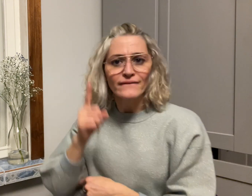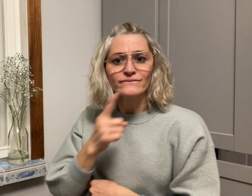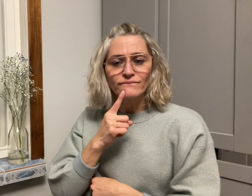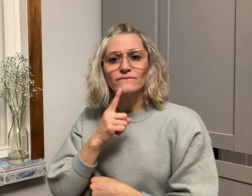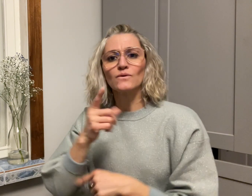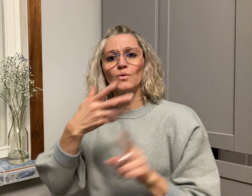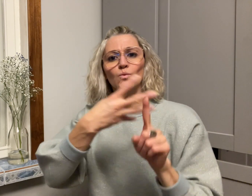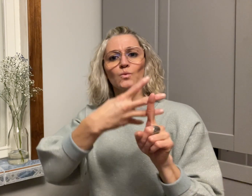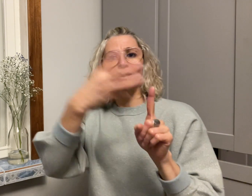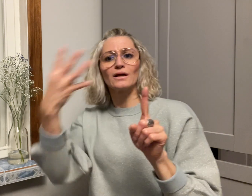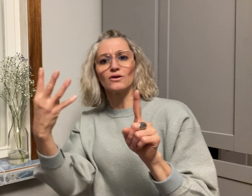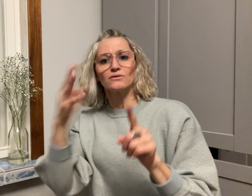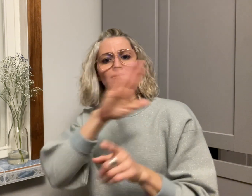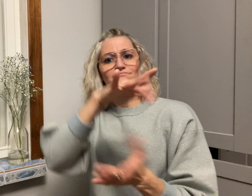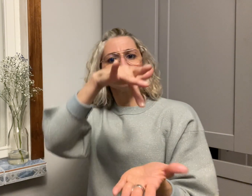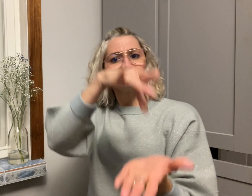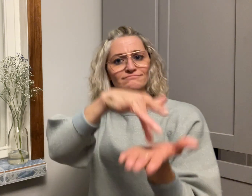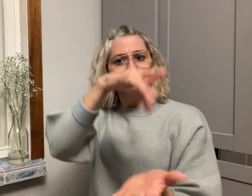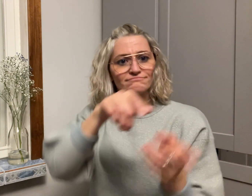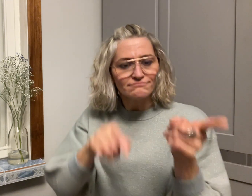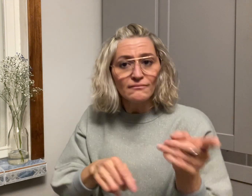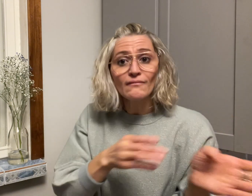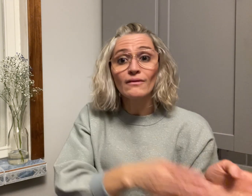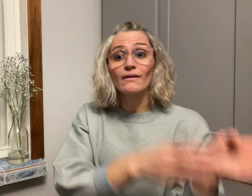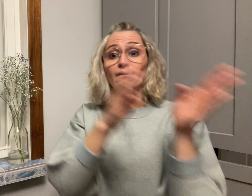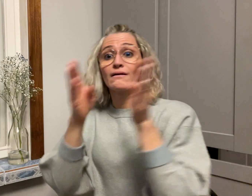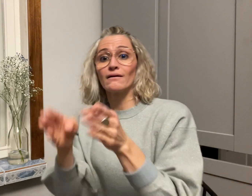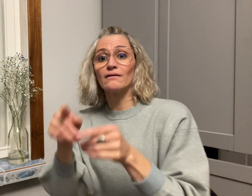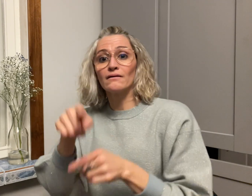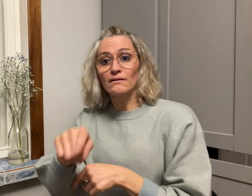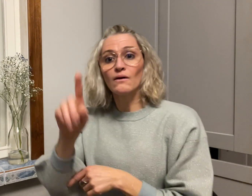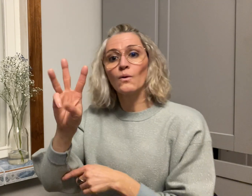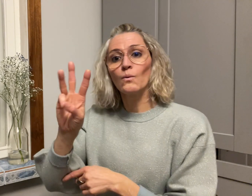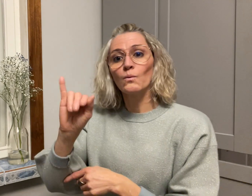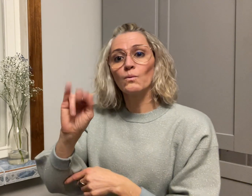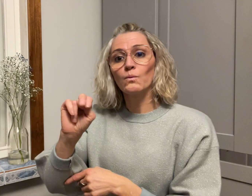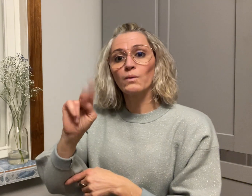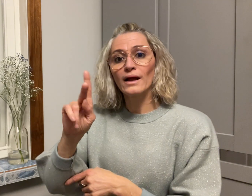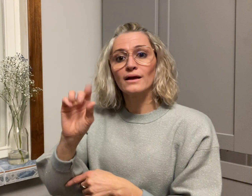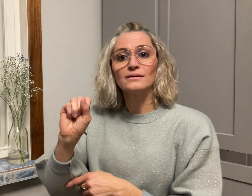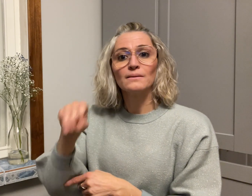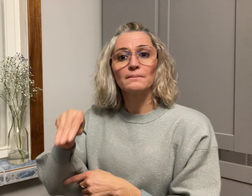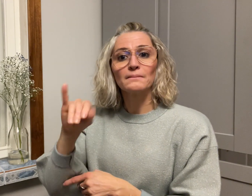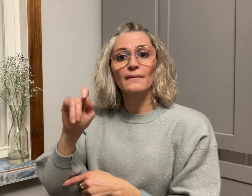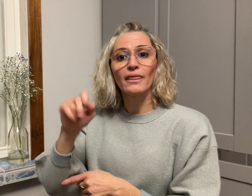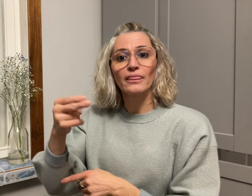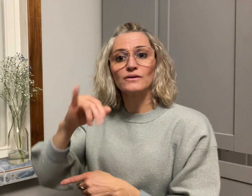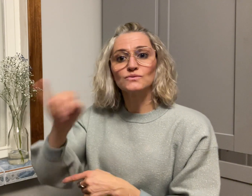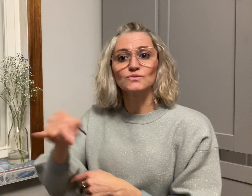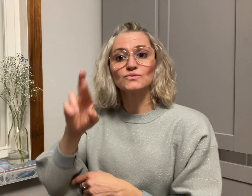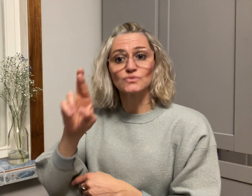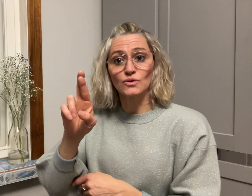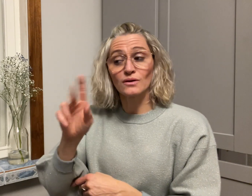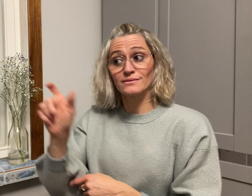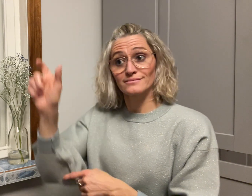Wink Smith Jr (Keith’s close friend), and many others.